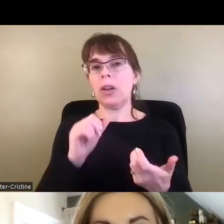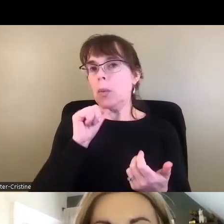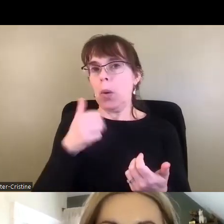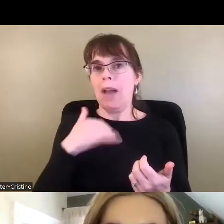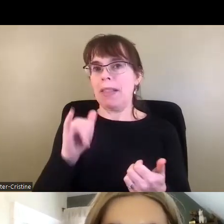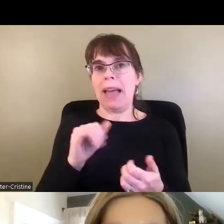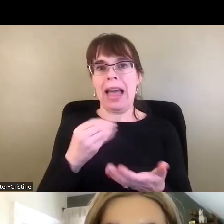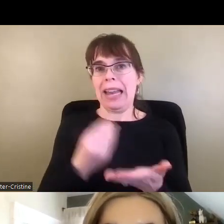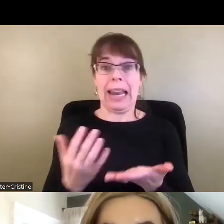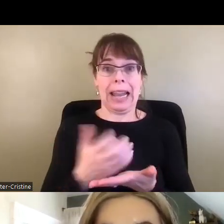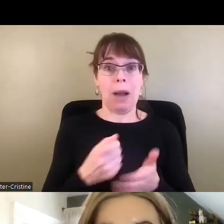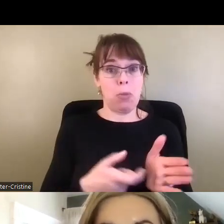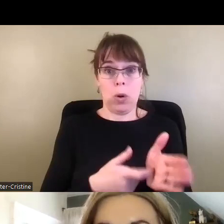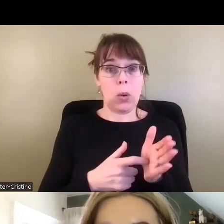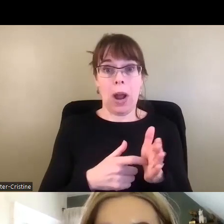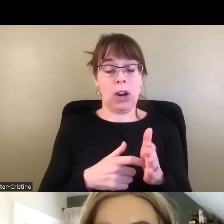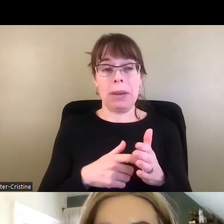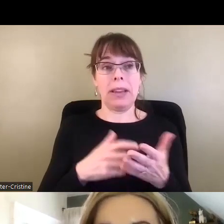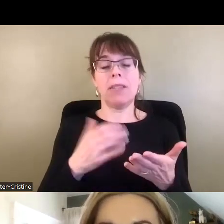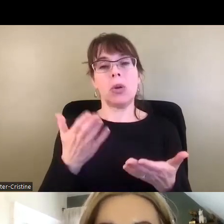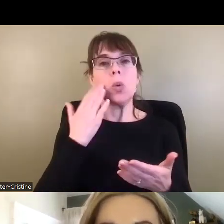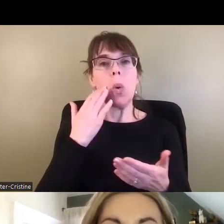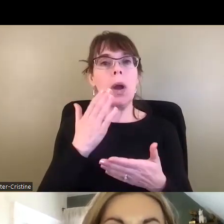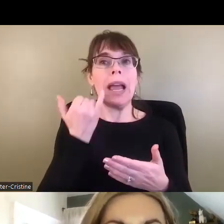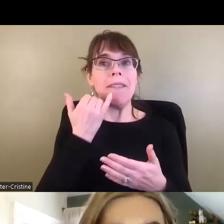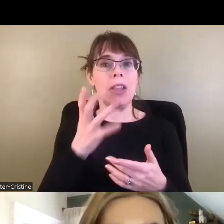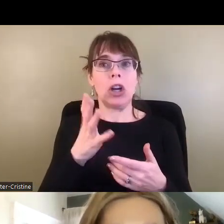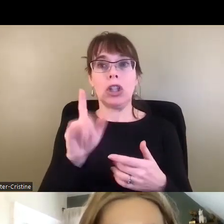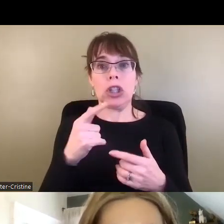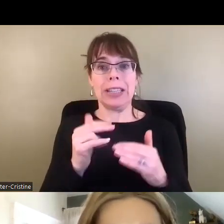requirement, which as many of you probably know, if somebody falls just beyond that threshold to